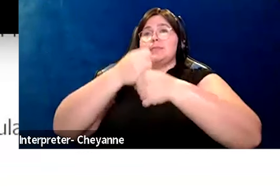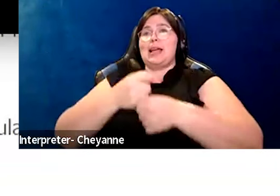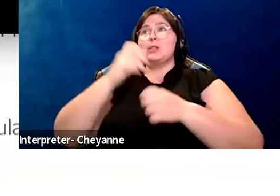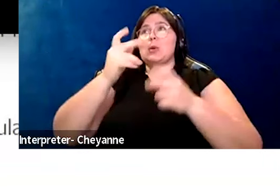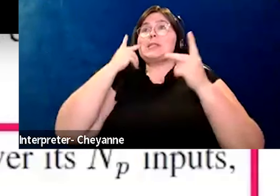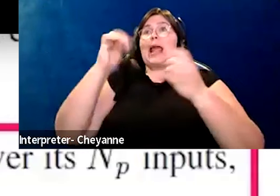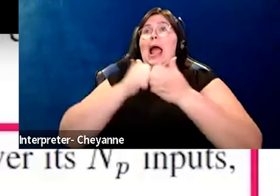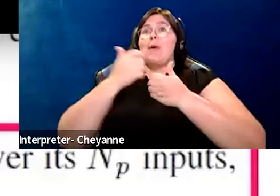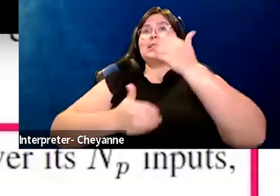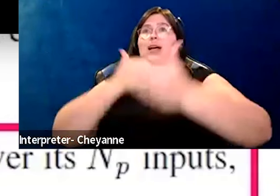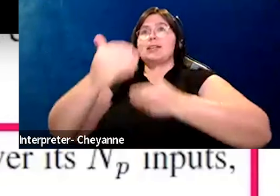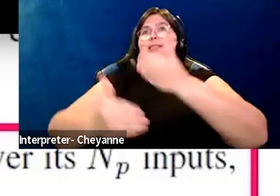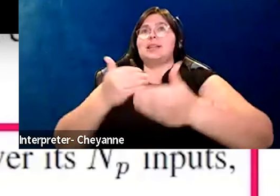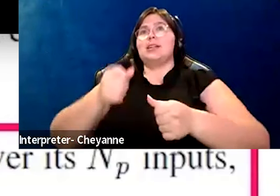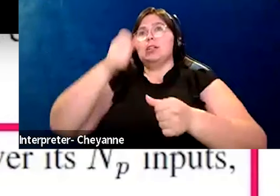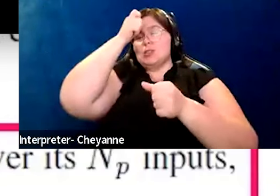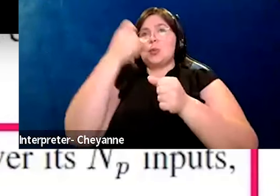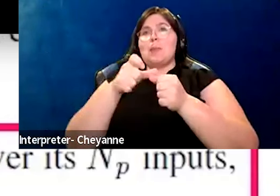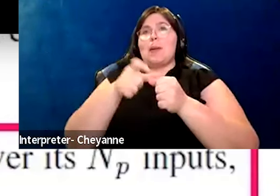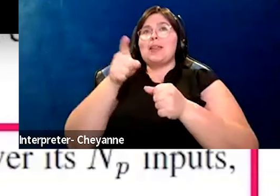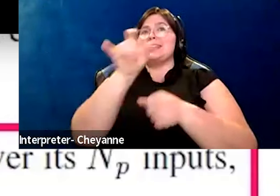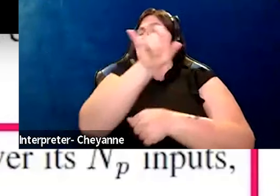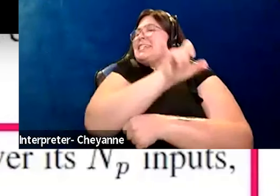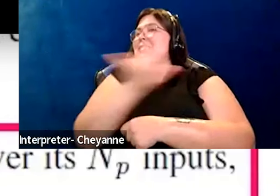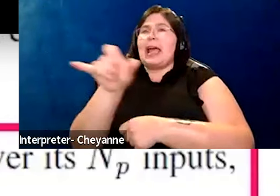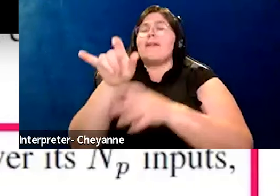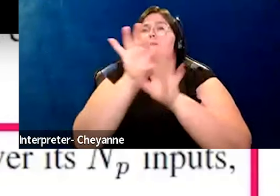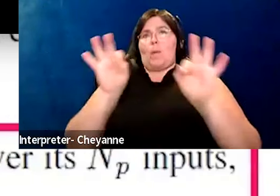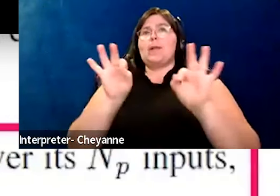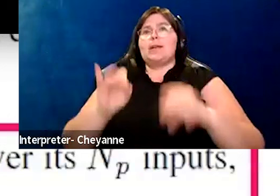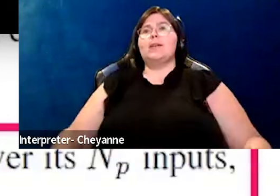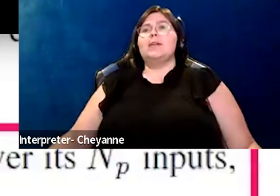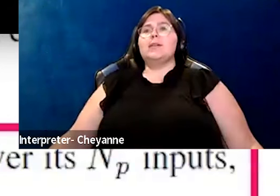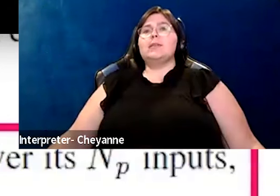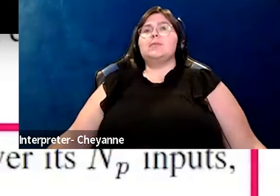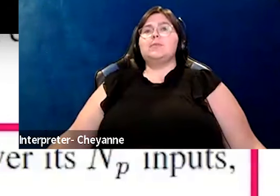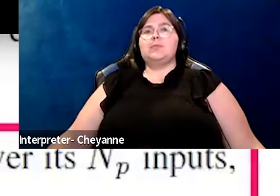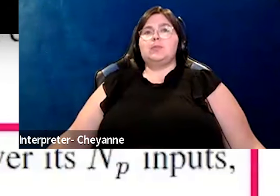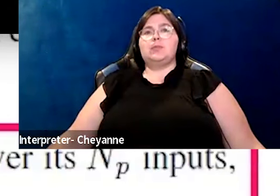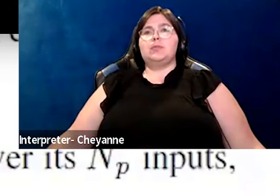So keep in mind, this is the same formula. [VIDEO PLAYBACK]